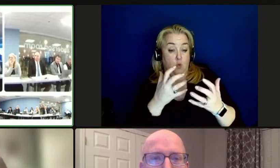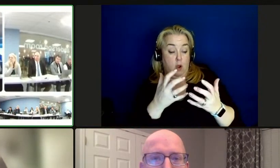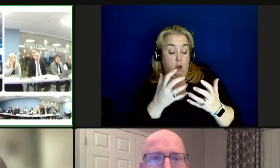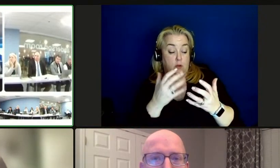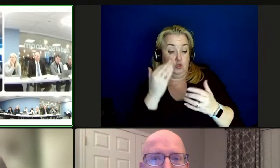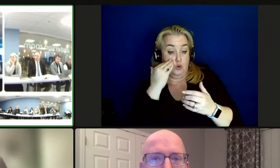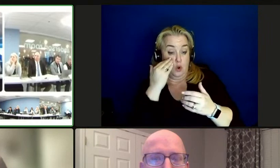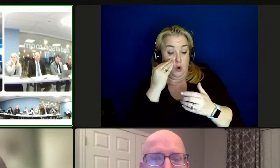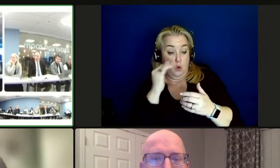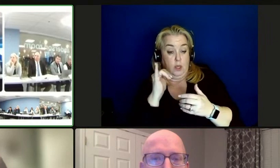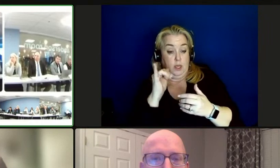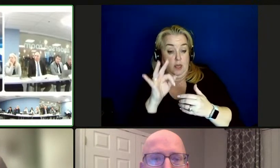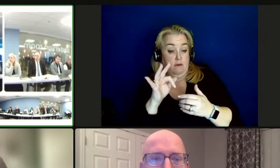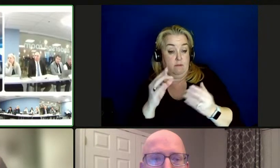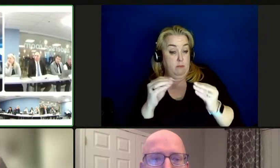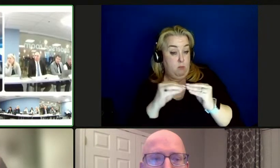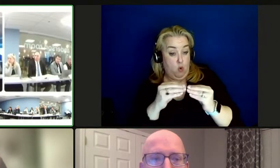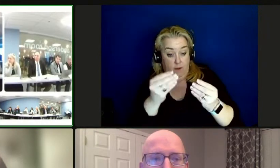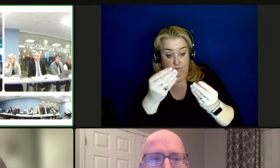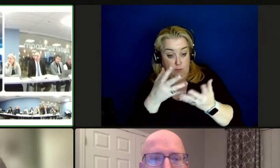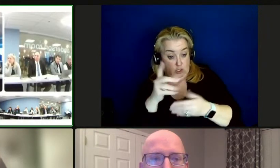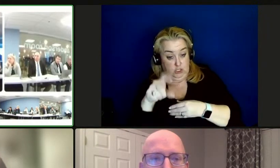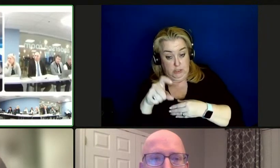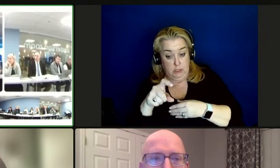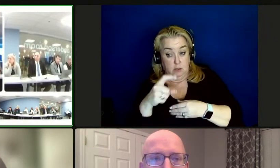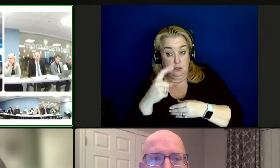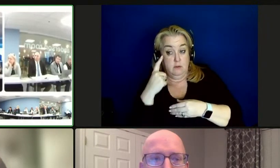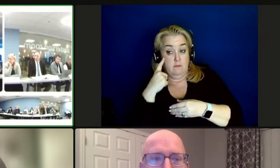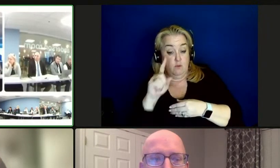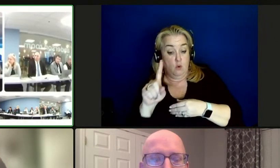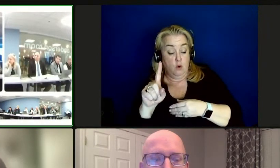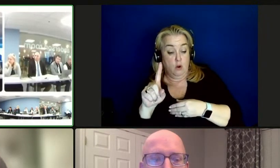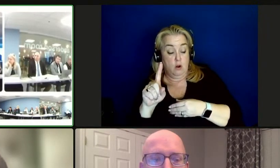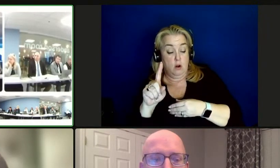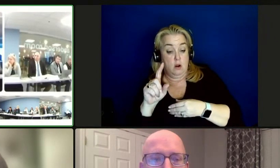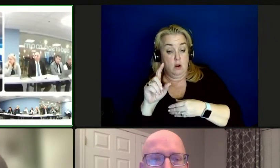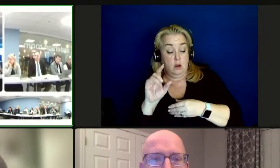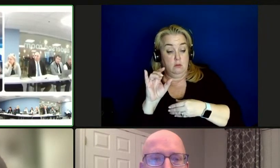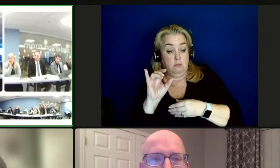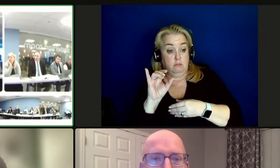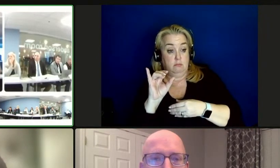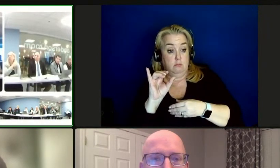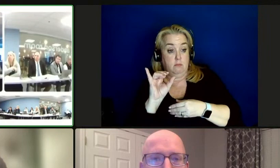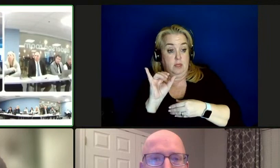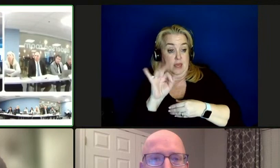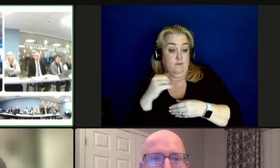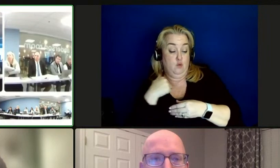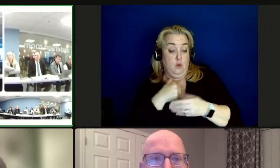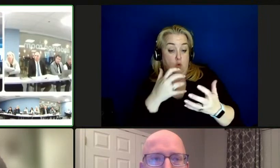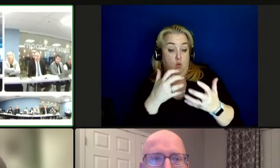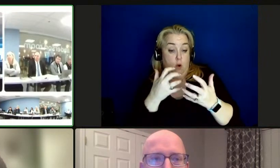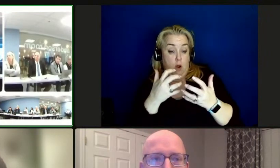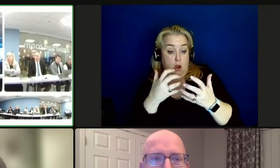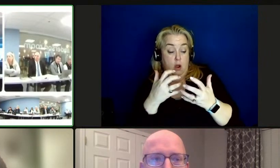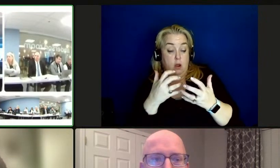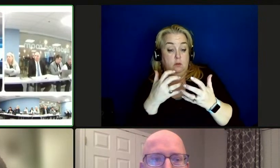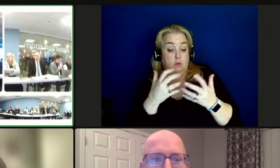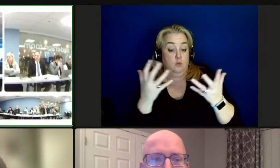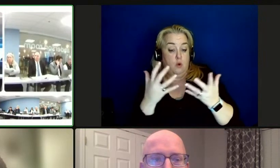LOOKING FOR SOME INDICATION OF THAT SO THEY WOULD STOP WANTS